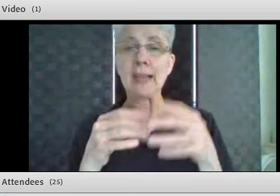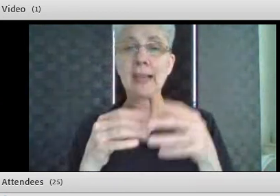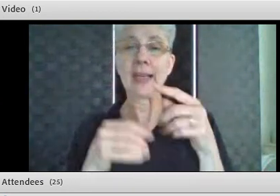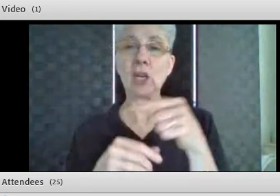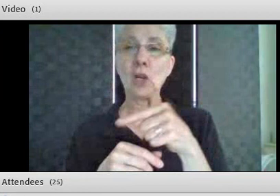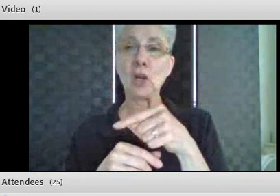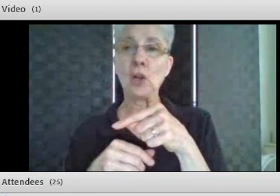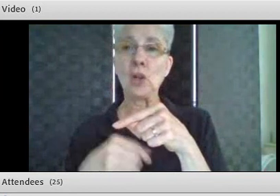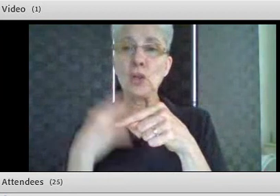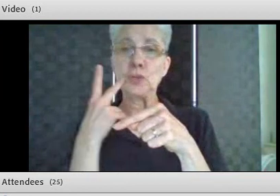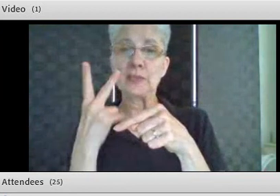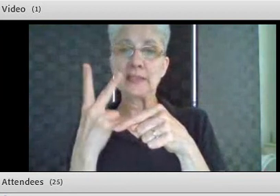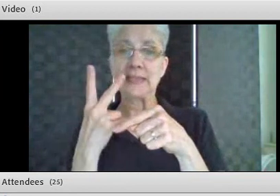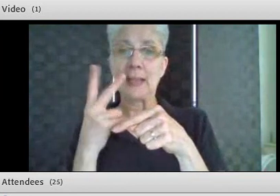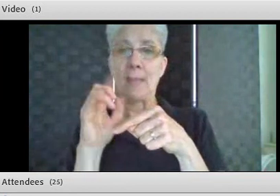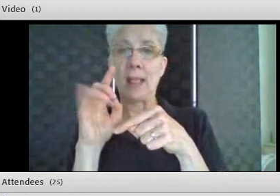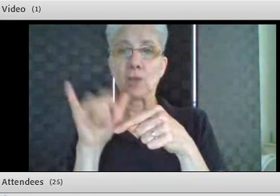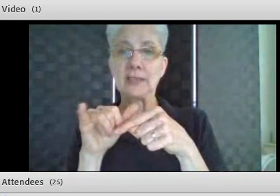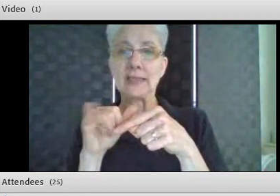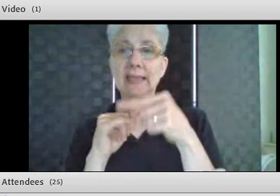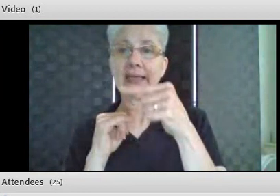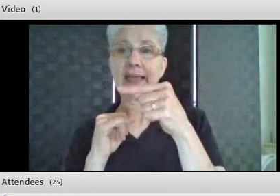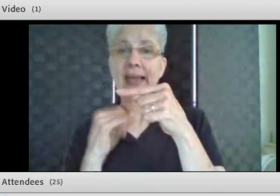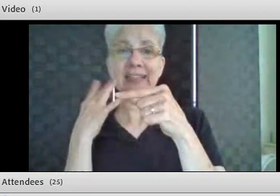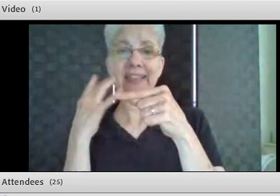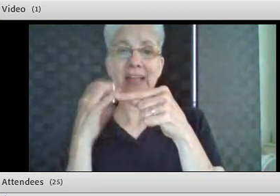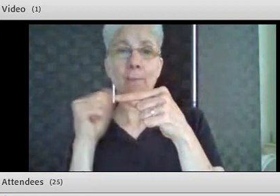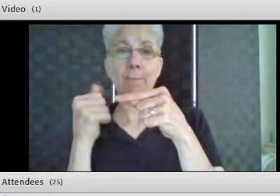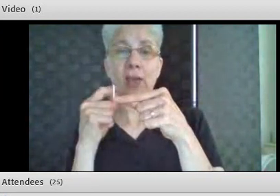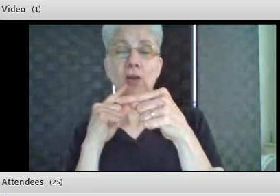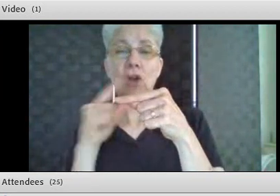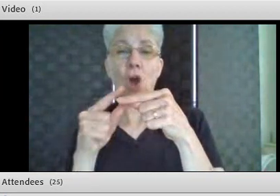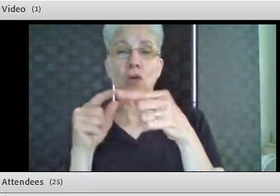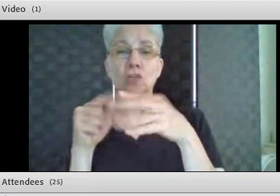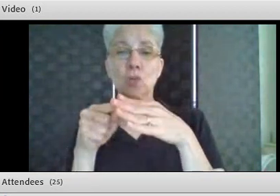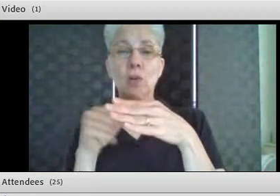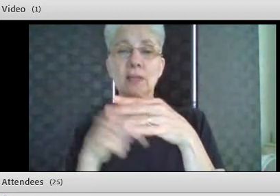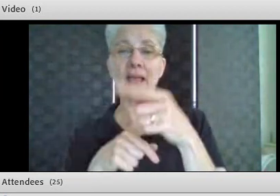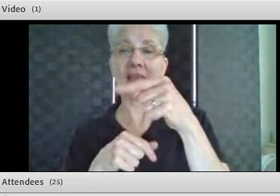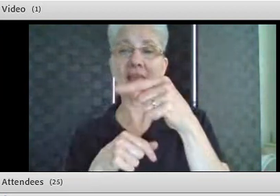but harmony is where you create that texture, and you layer them on top, so, you know,